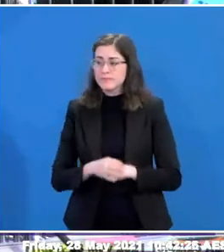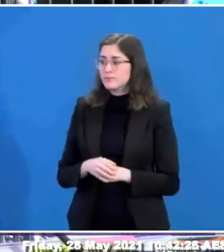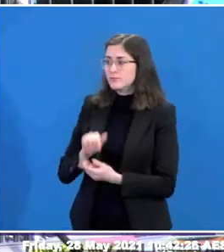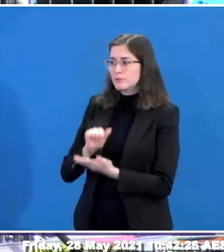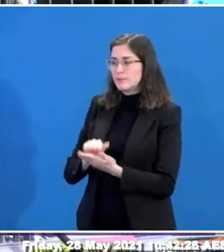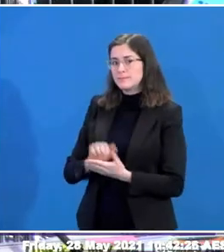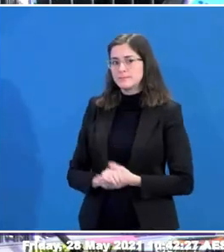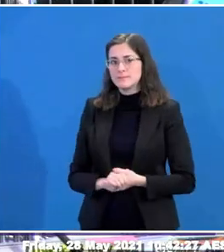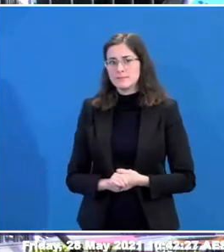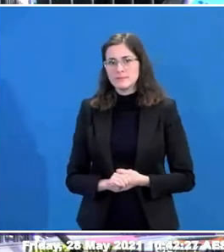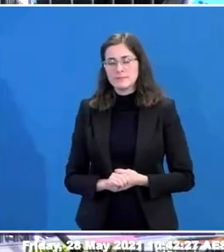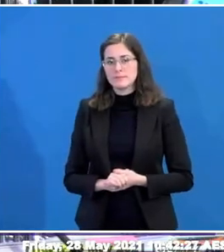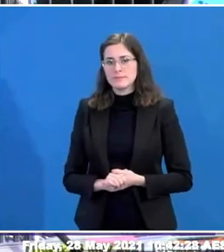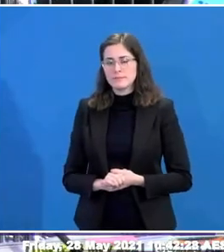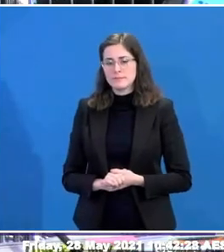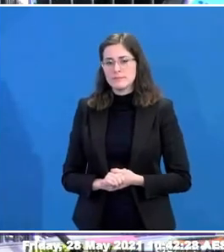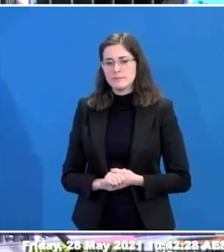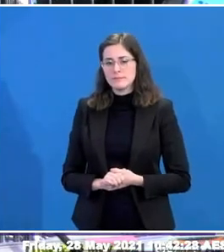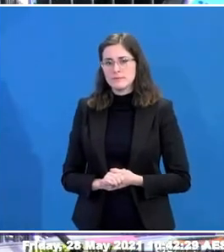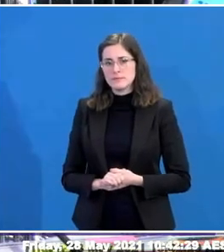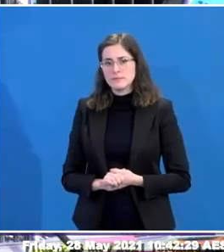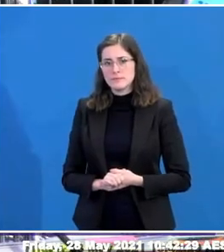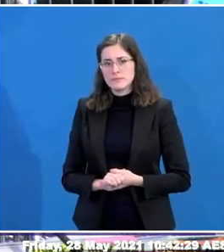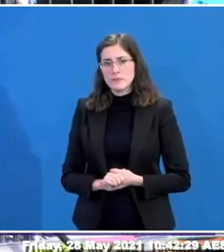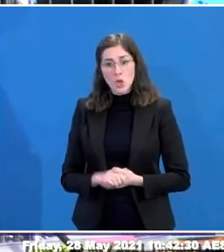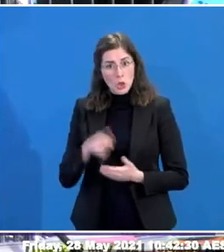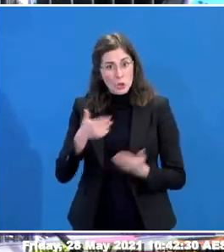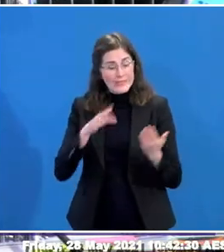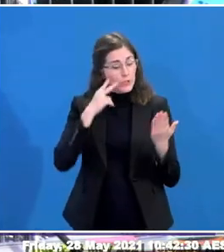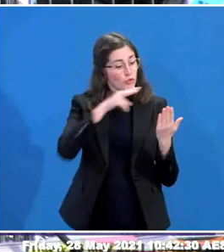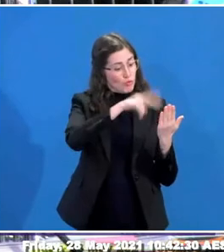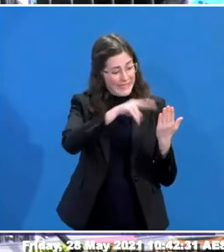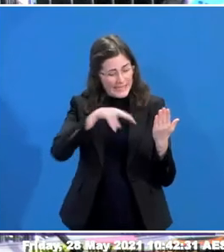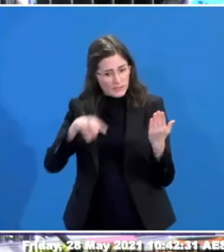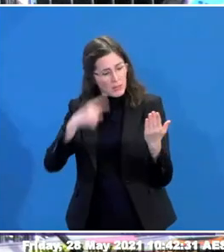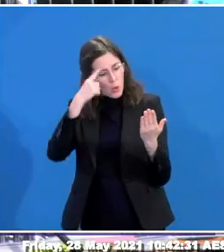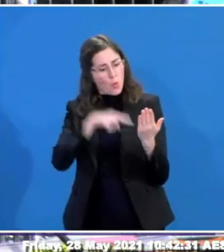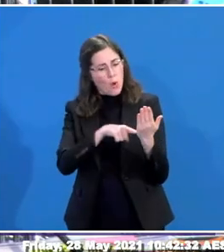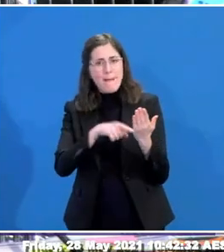To what extent did you act on any of these recommendations?